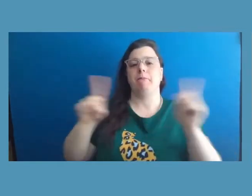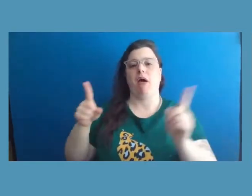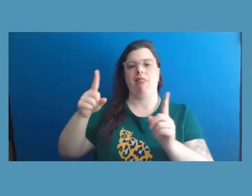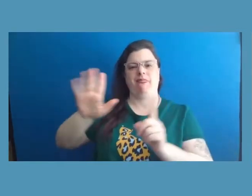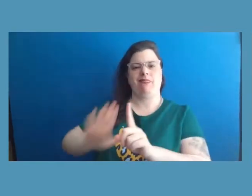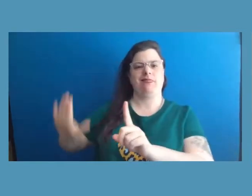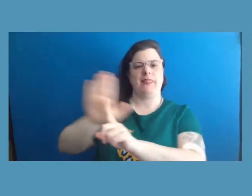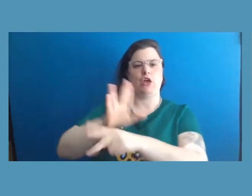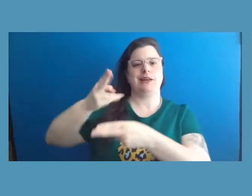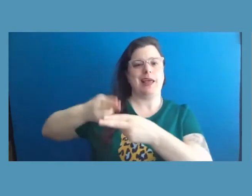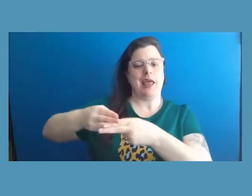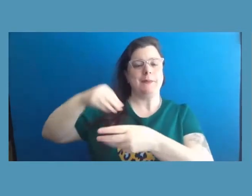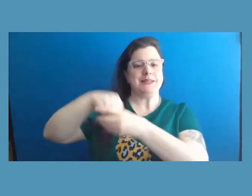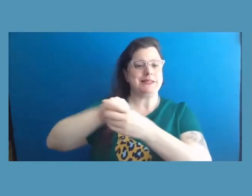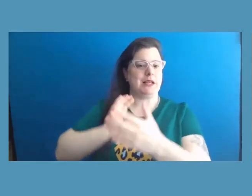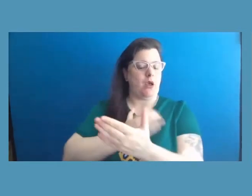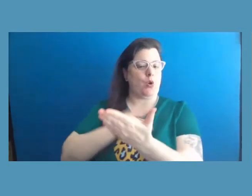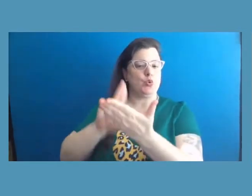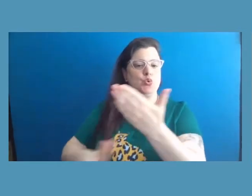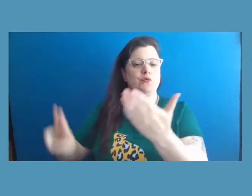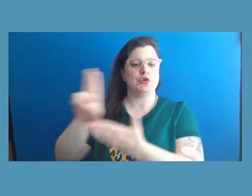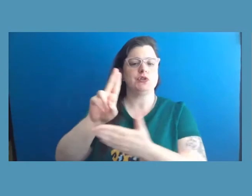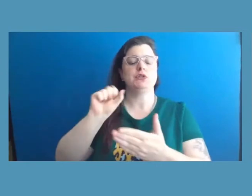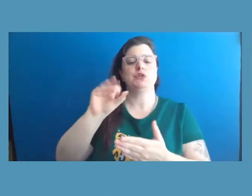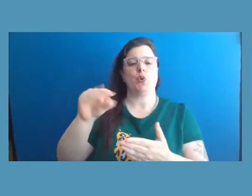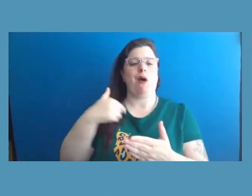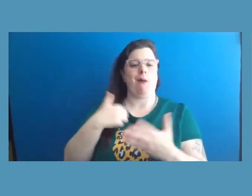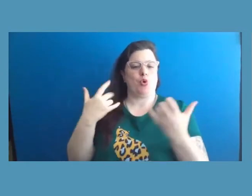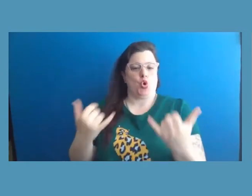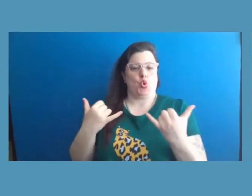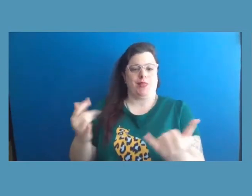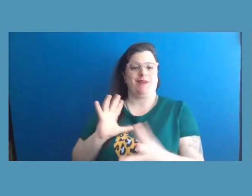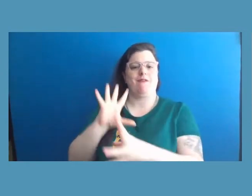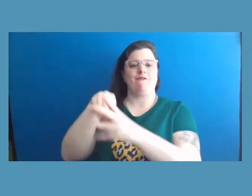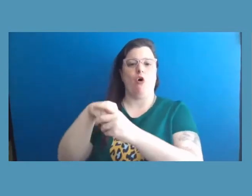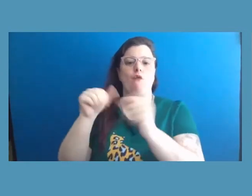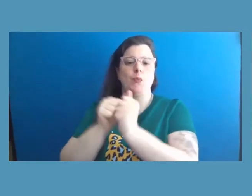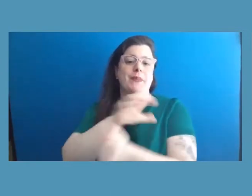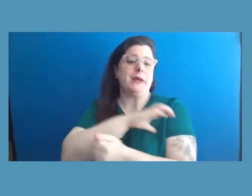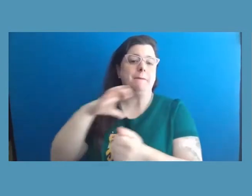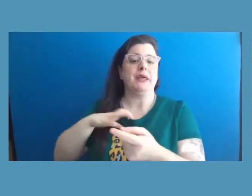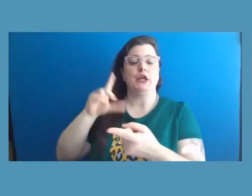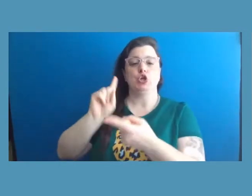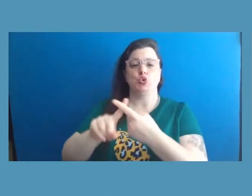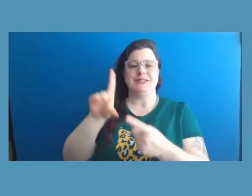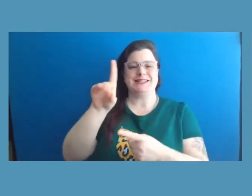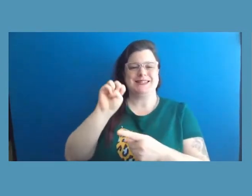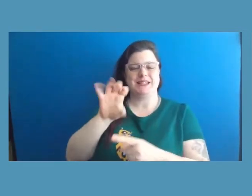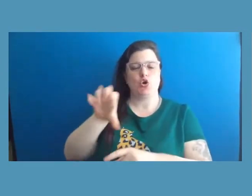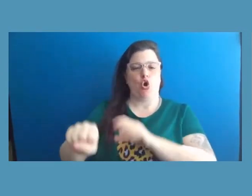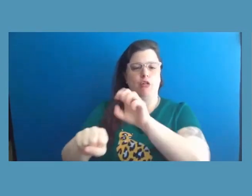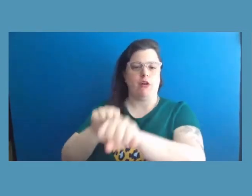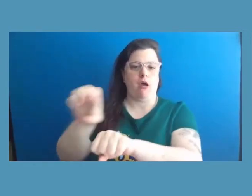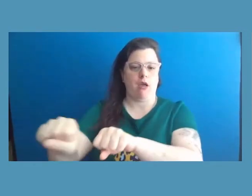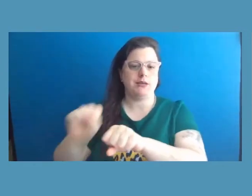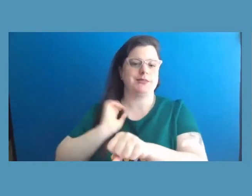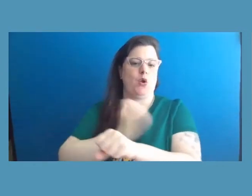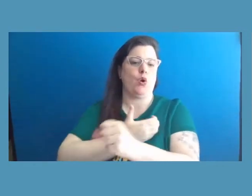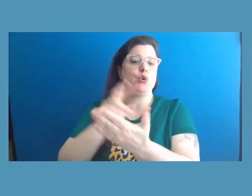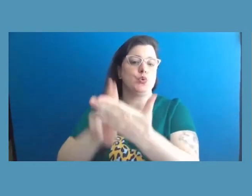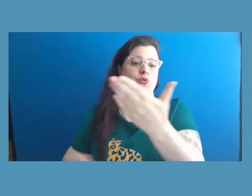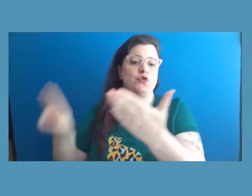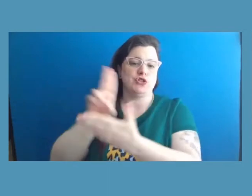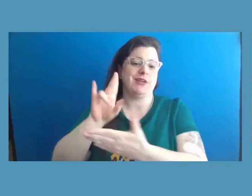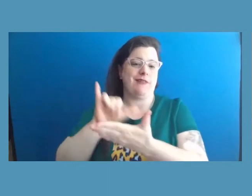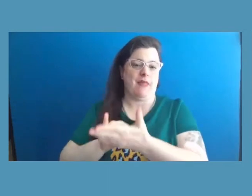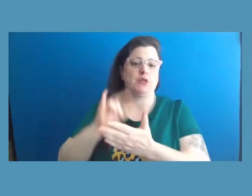policies against indigenous peoples. And currently I am involved with the committee to de-colonize